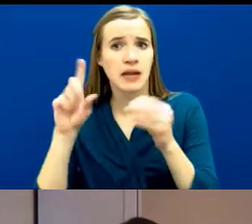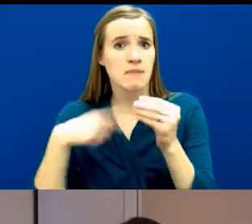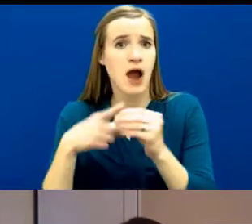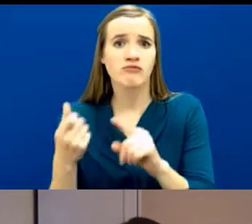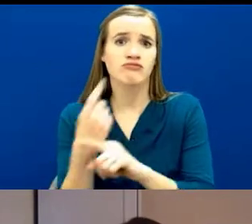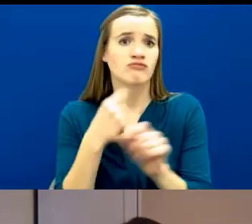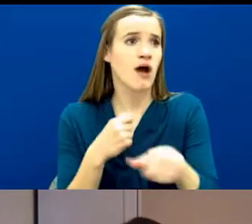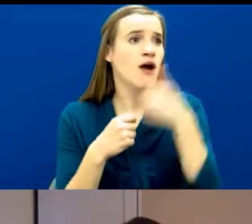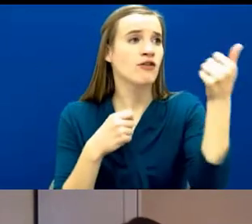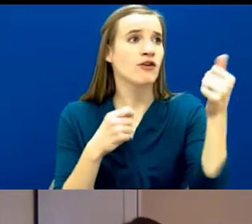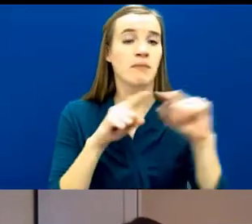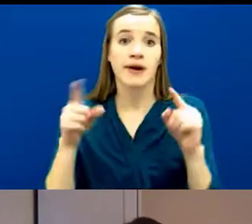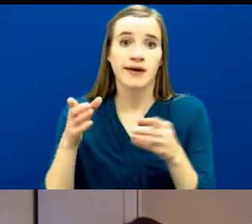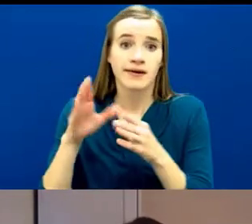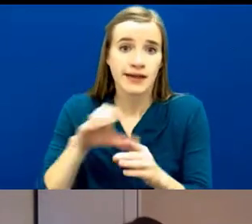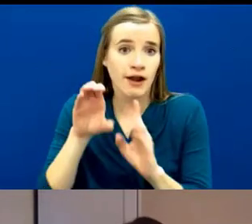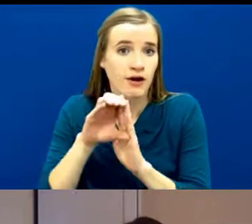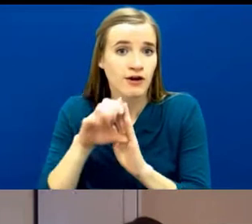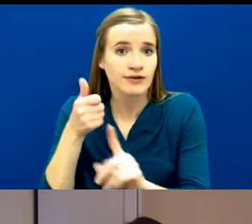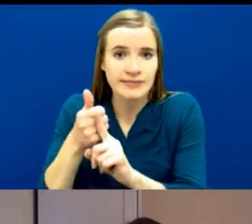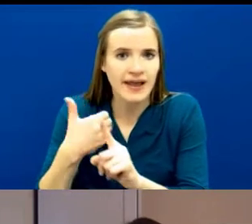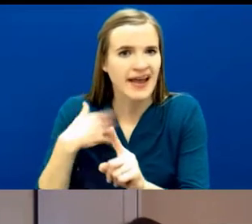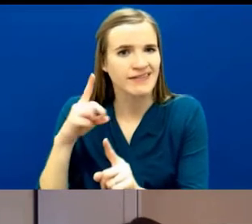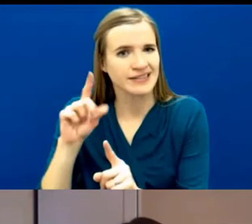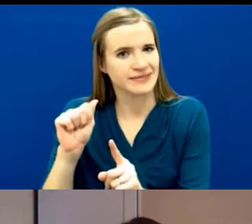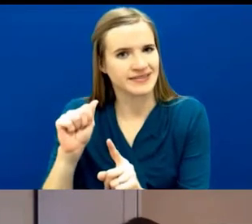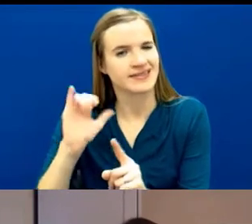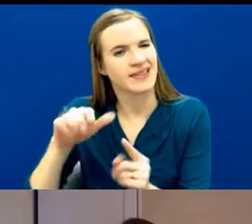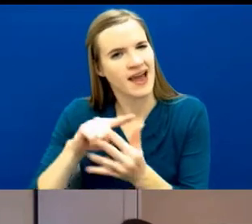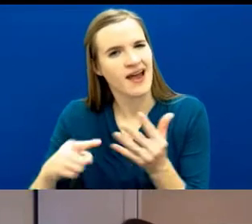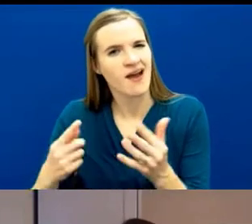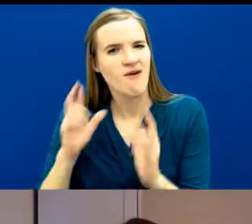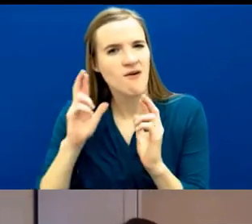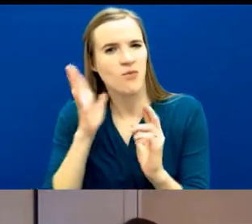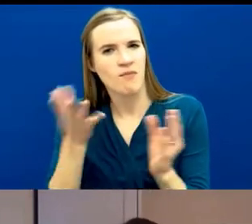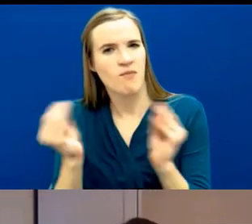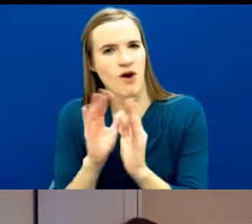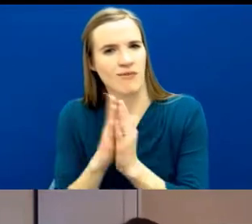aspect of it that we hope will improve soon. Annette: I appreciate that thank you.